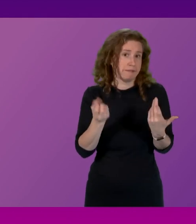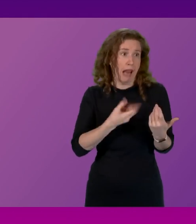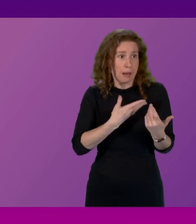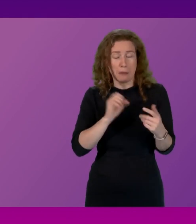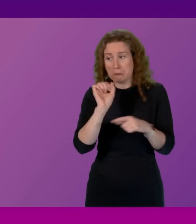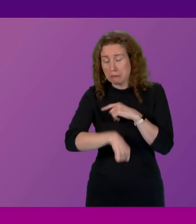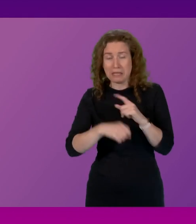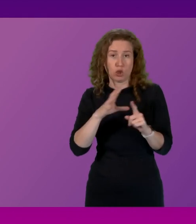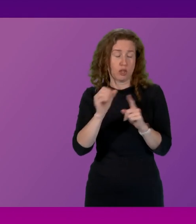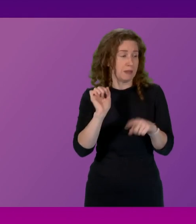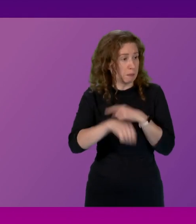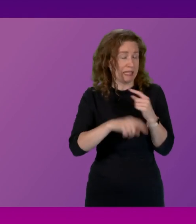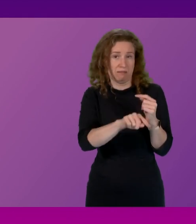Members!